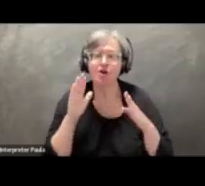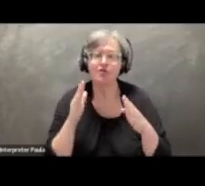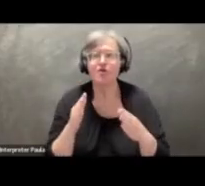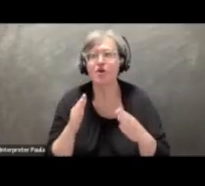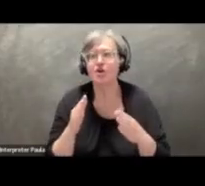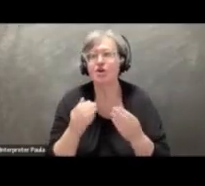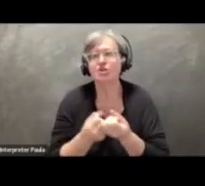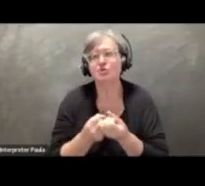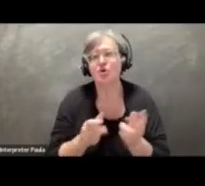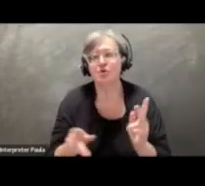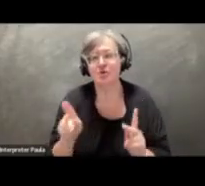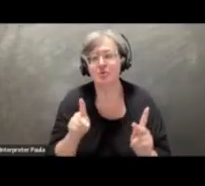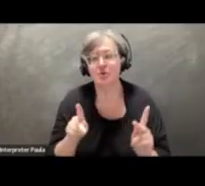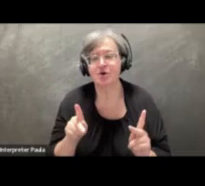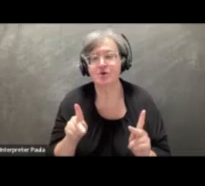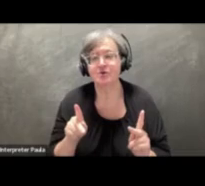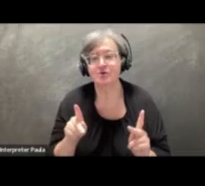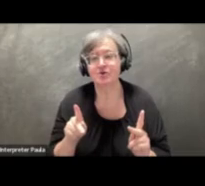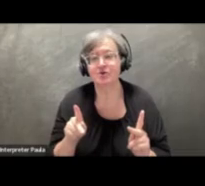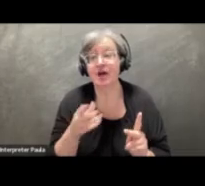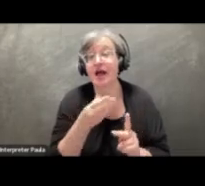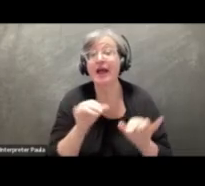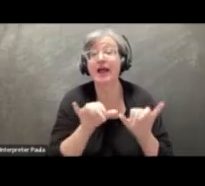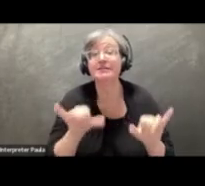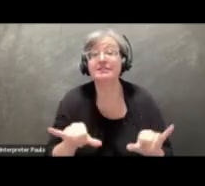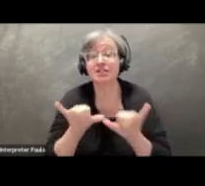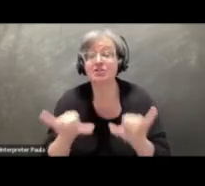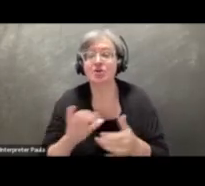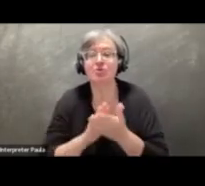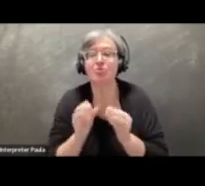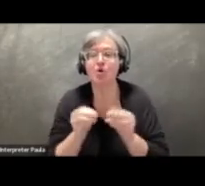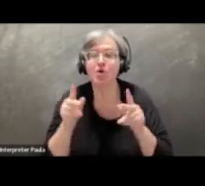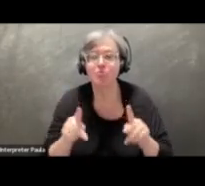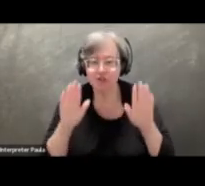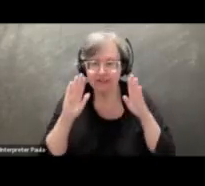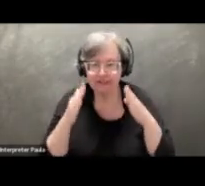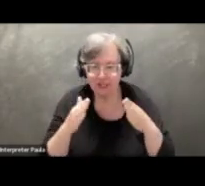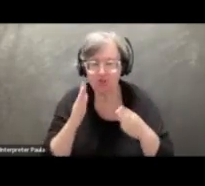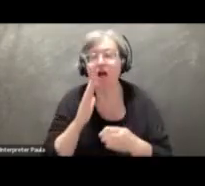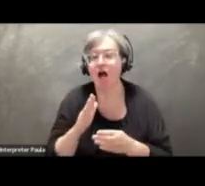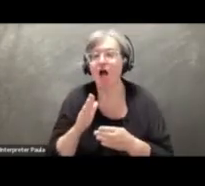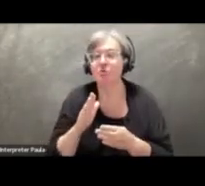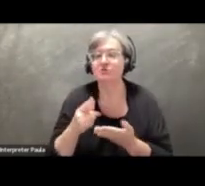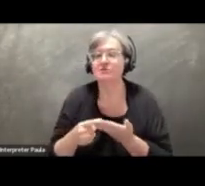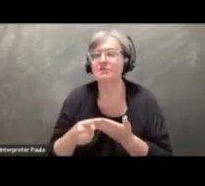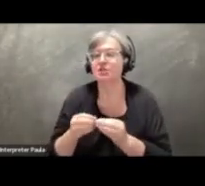supporting people and systems to really be more person-centered, which I will get into in just a moment. A little identifying